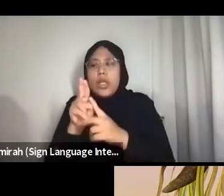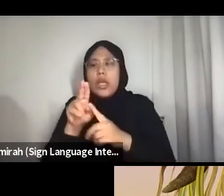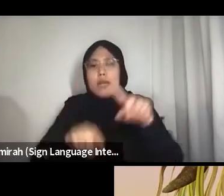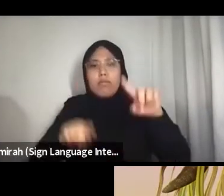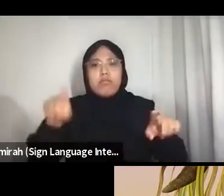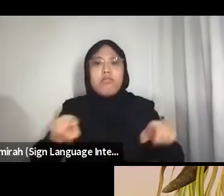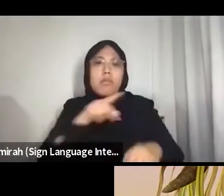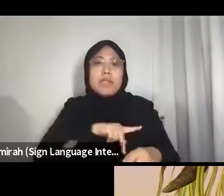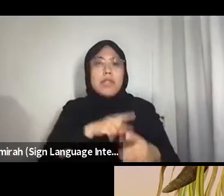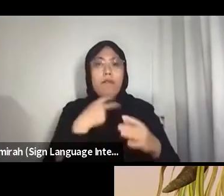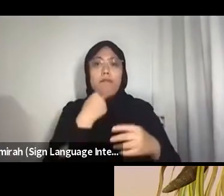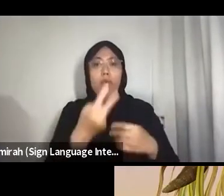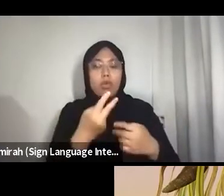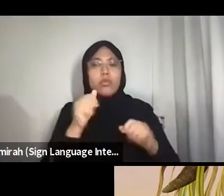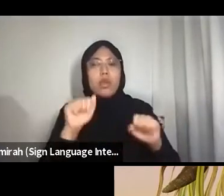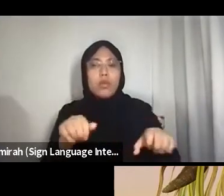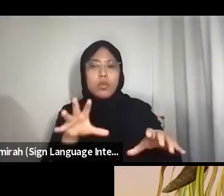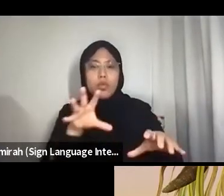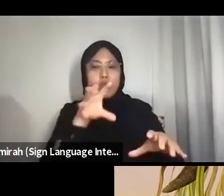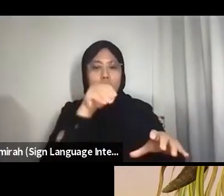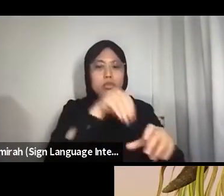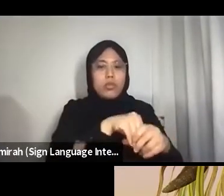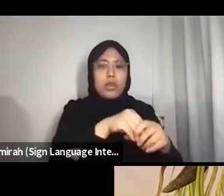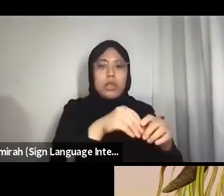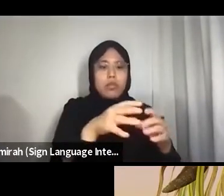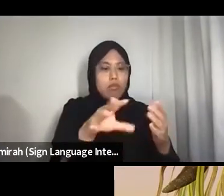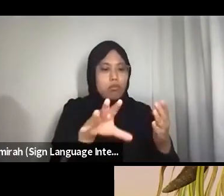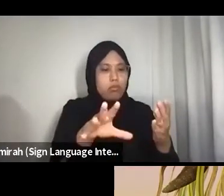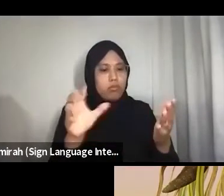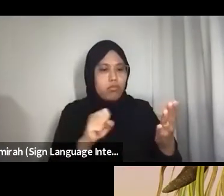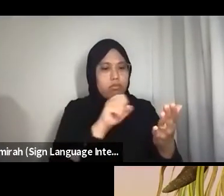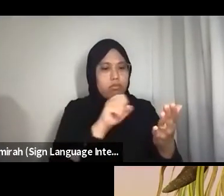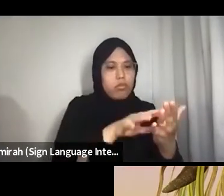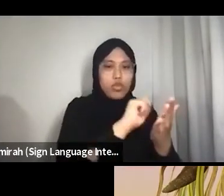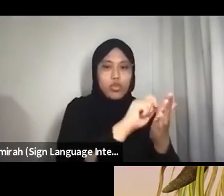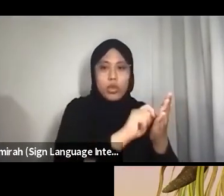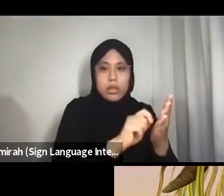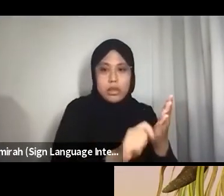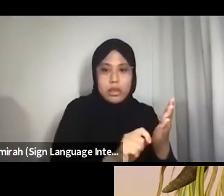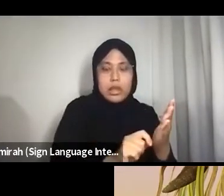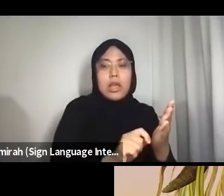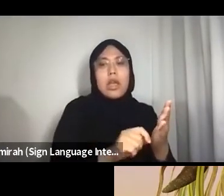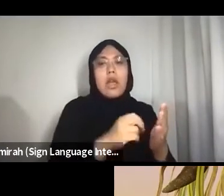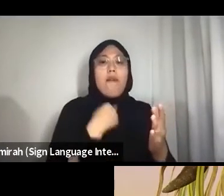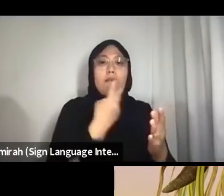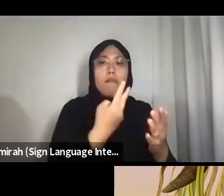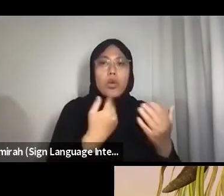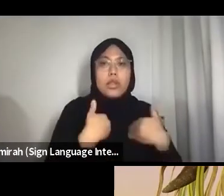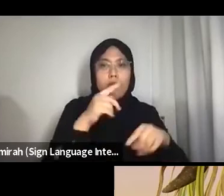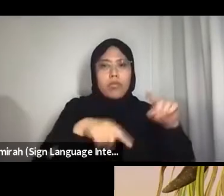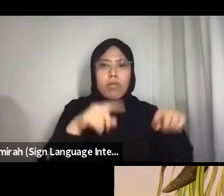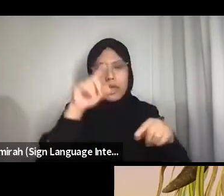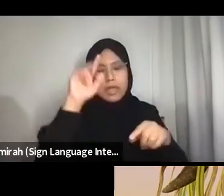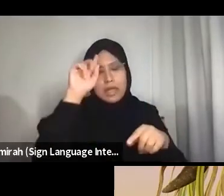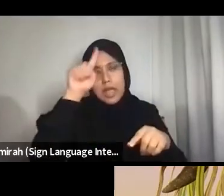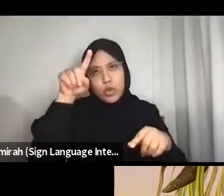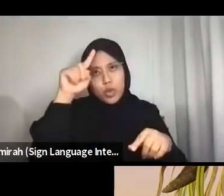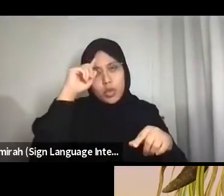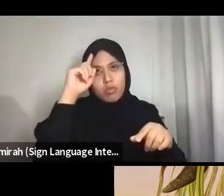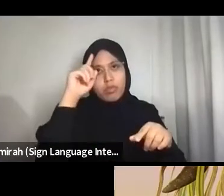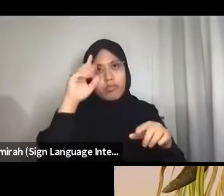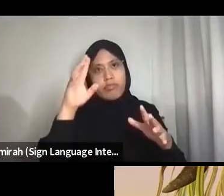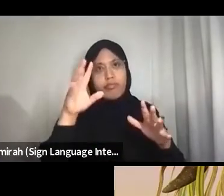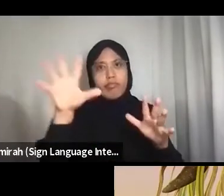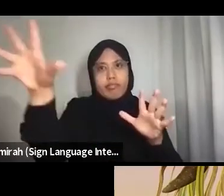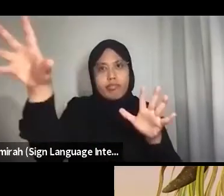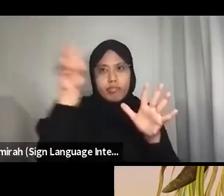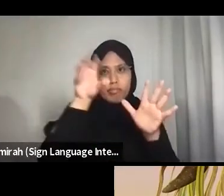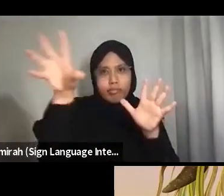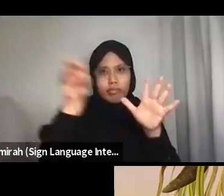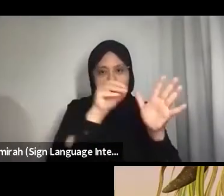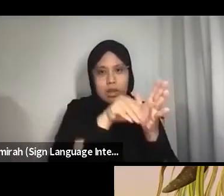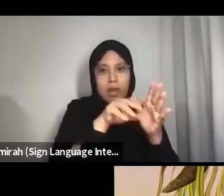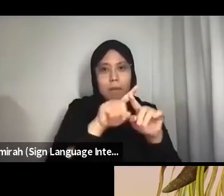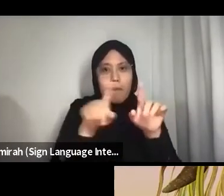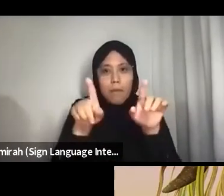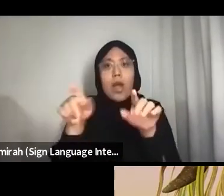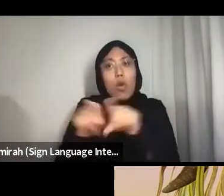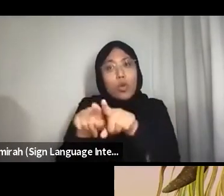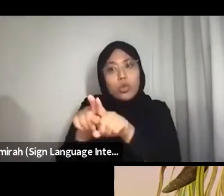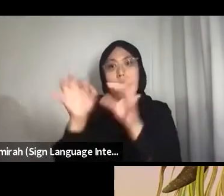So that voice may convey intellectual abstractions, or it may zoom in on the minute and the mundane when teasing out a memory.